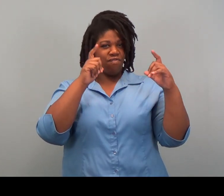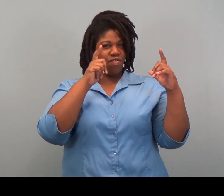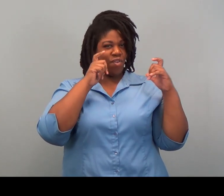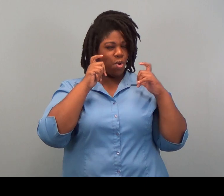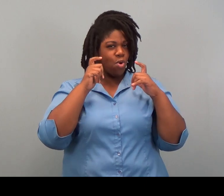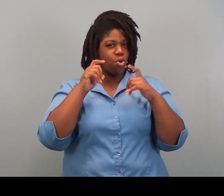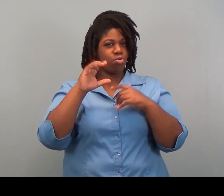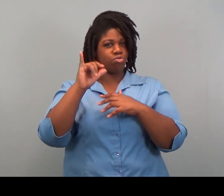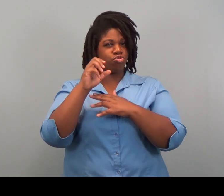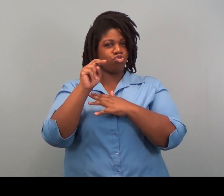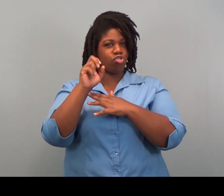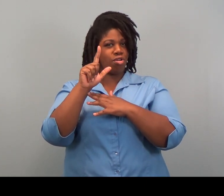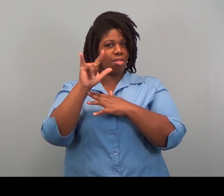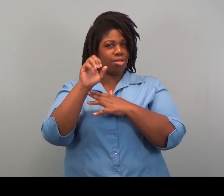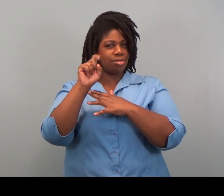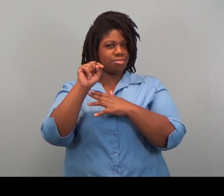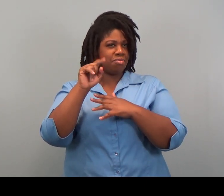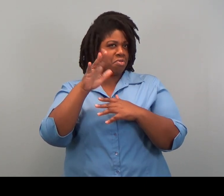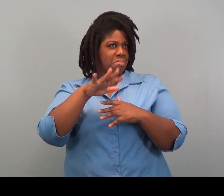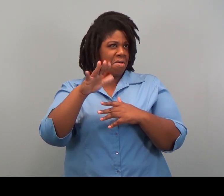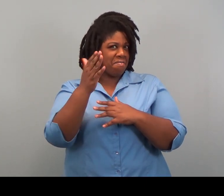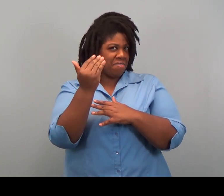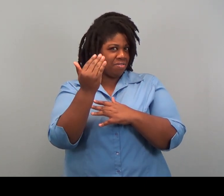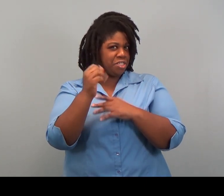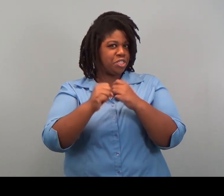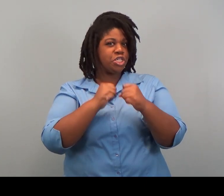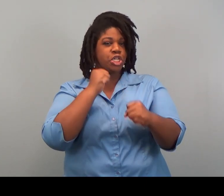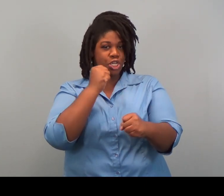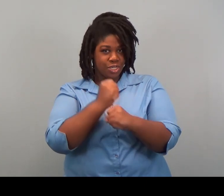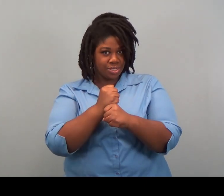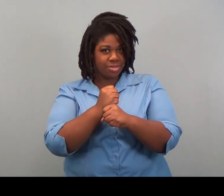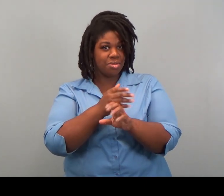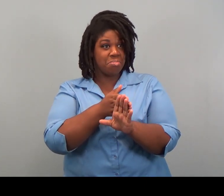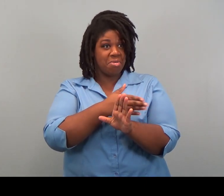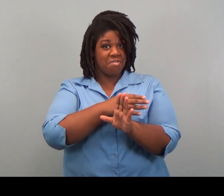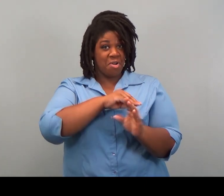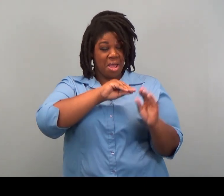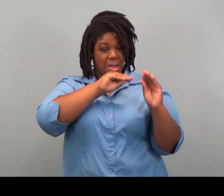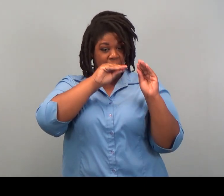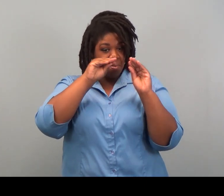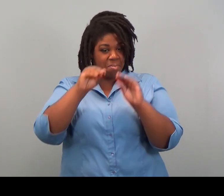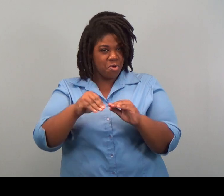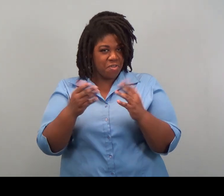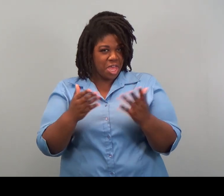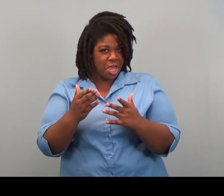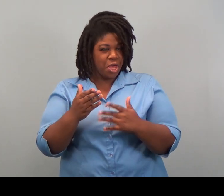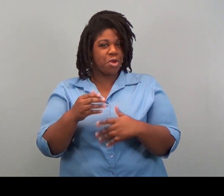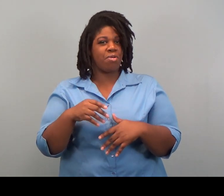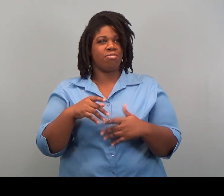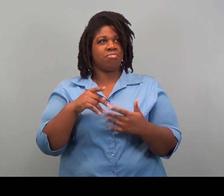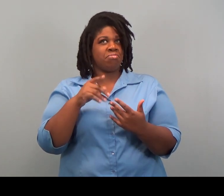before I moved here to Duluth in 2004.